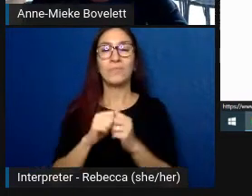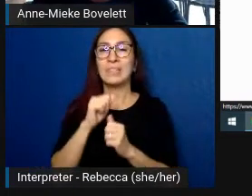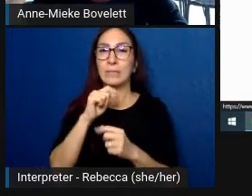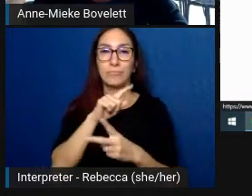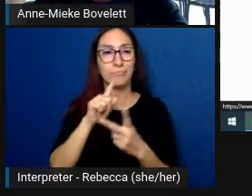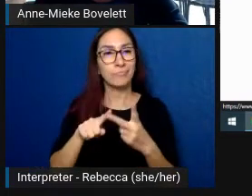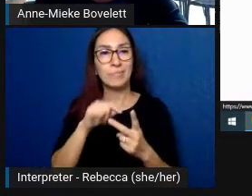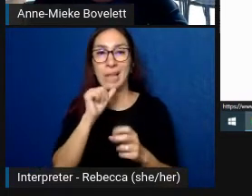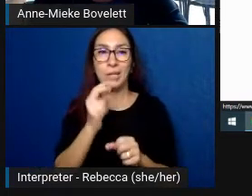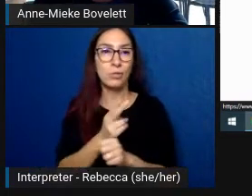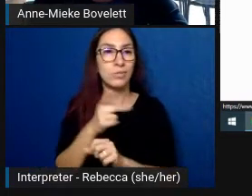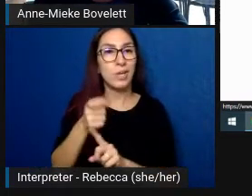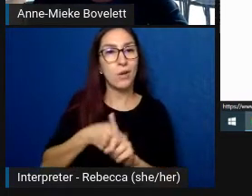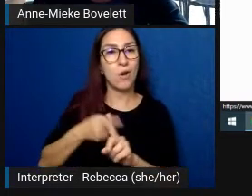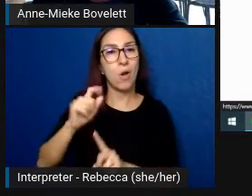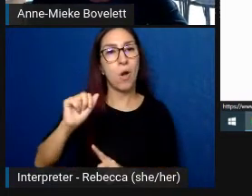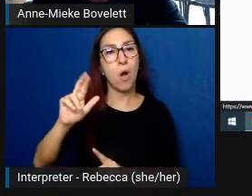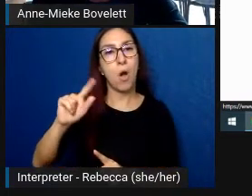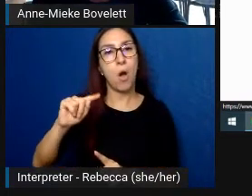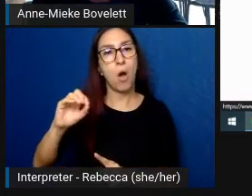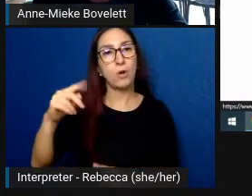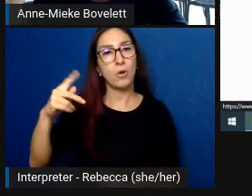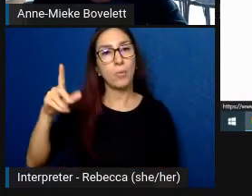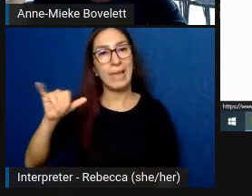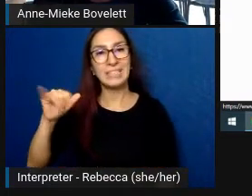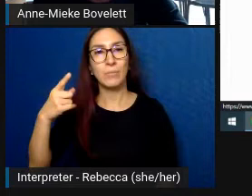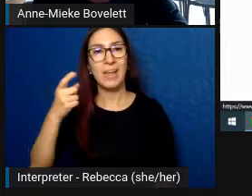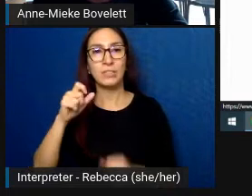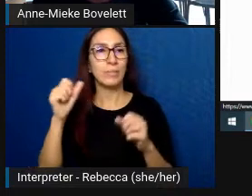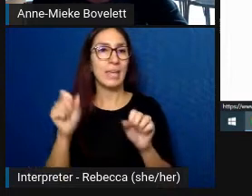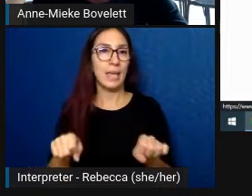Someone has to be able to skip past something like this really fast.